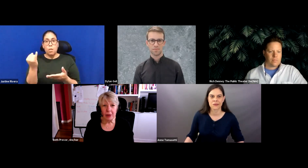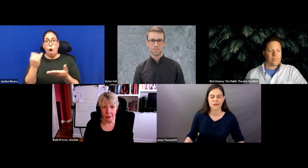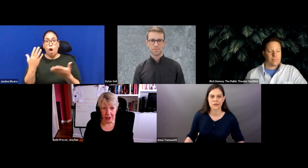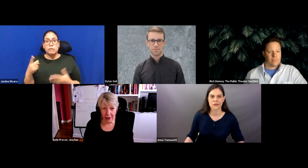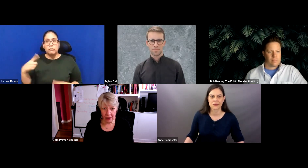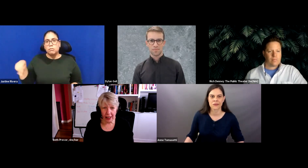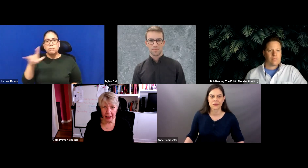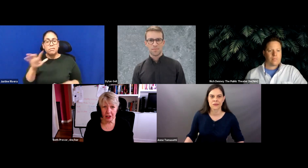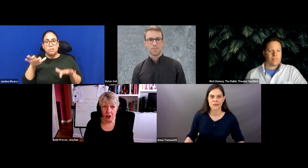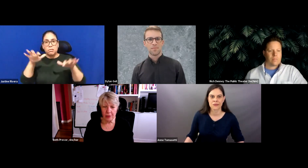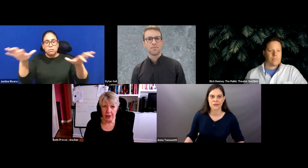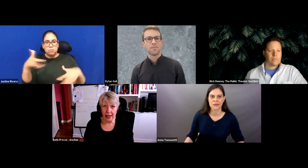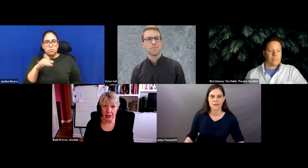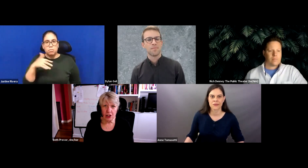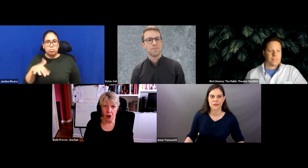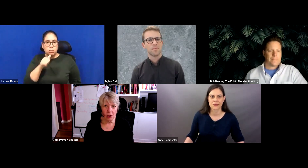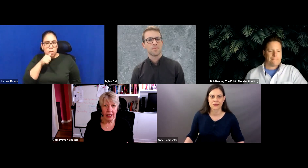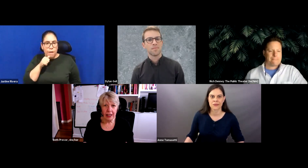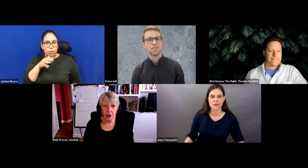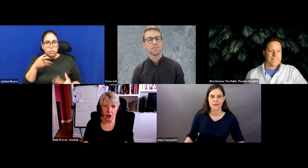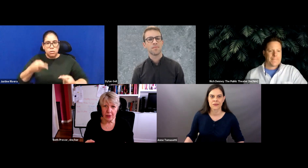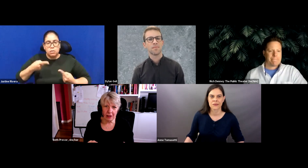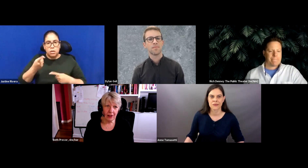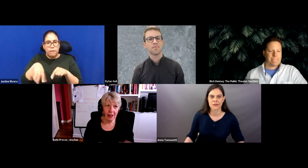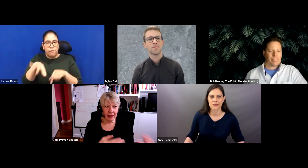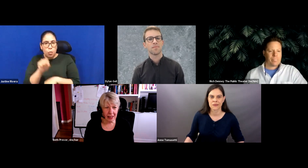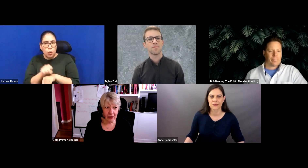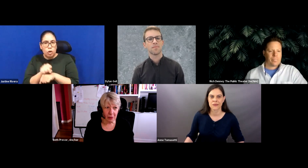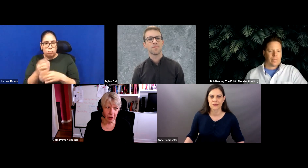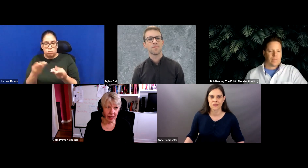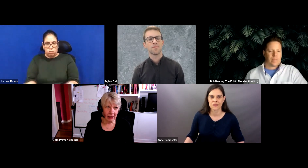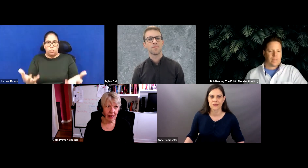everybody was suffering. And so in terms of the Deaf community